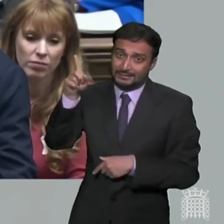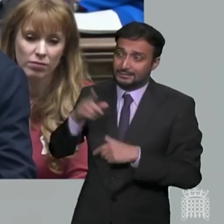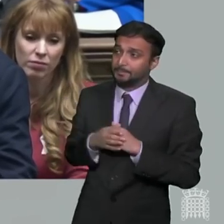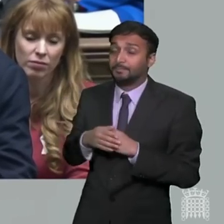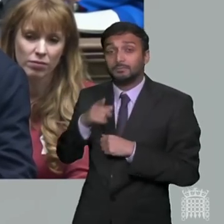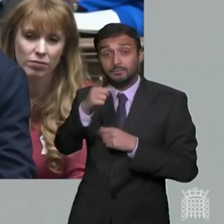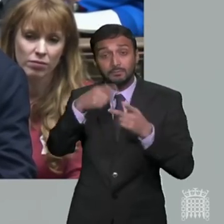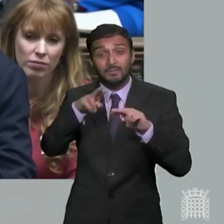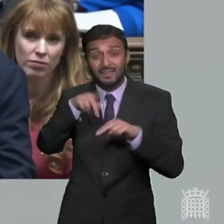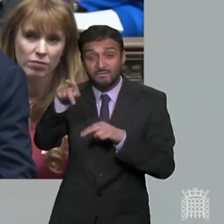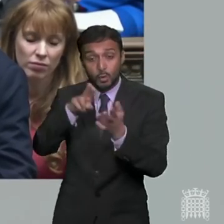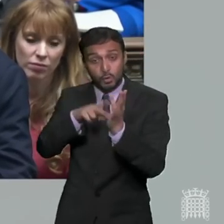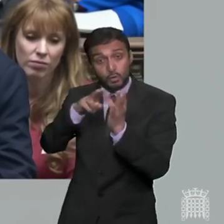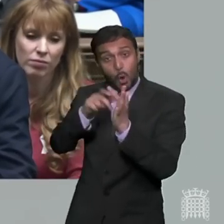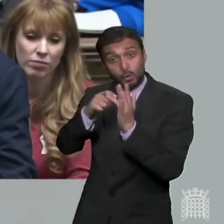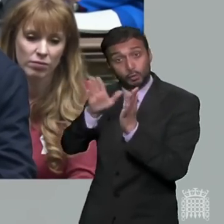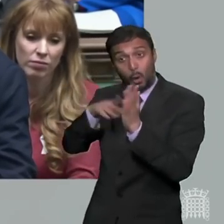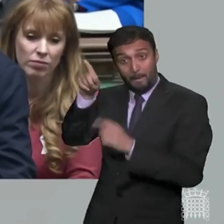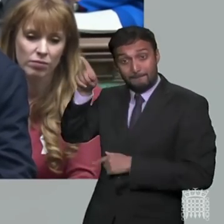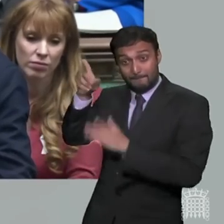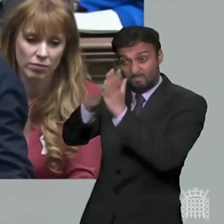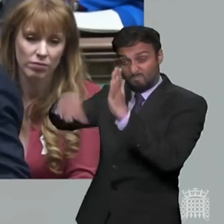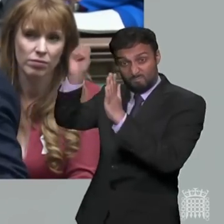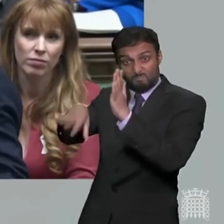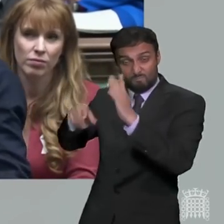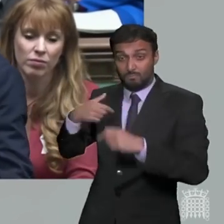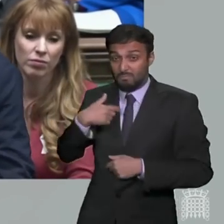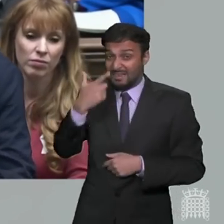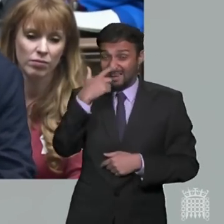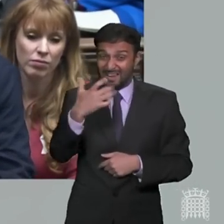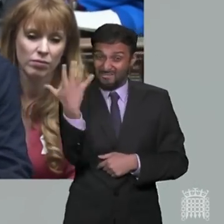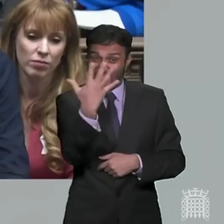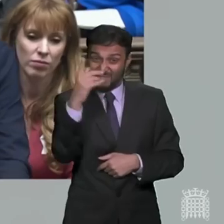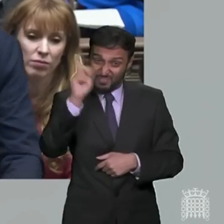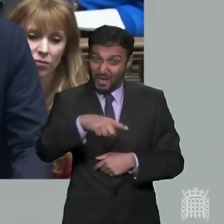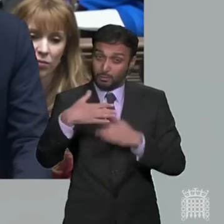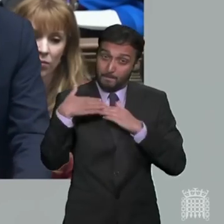to train 15,000 doctors every year—that is what Labour would do.